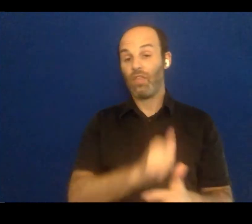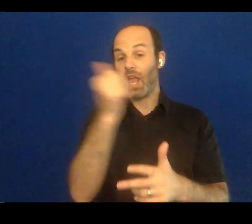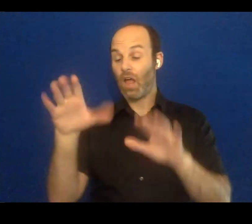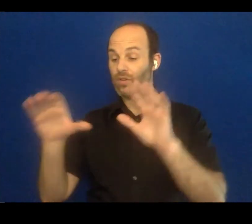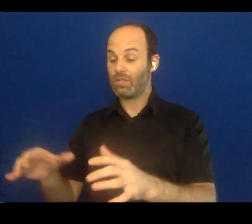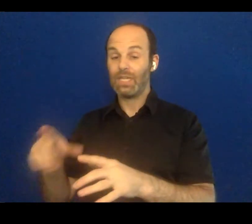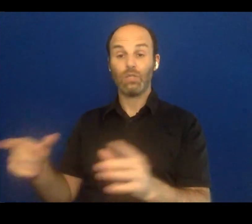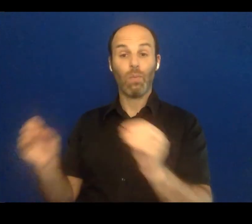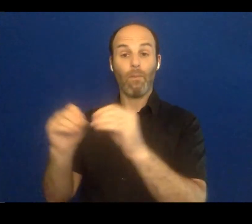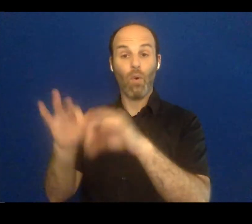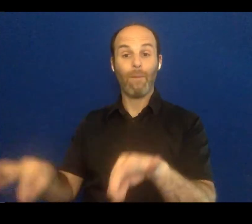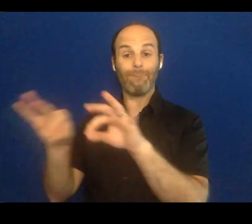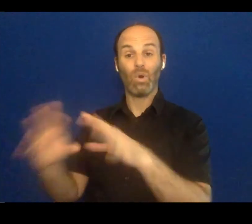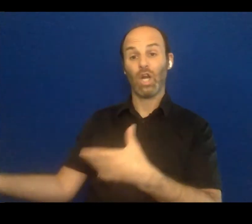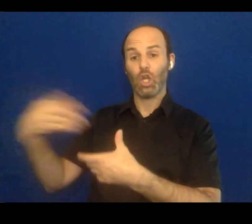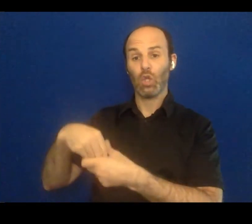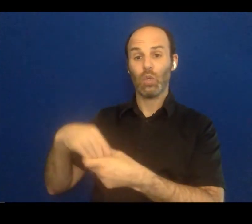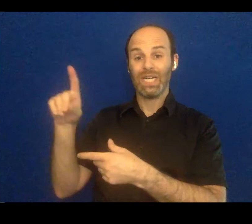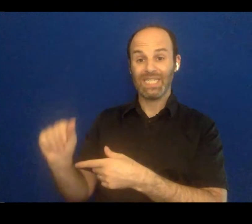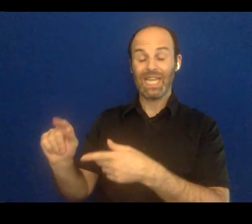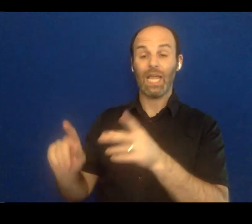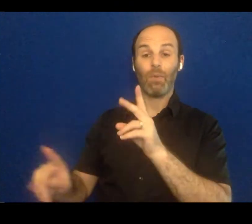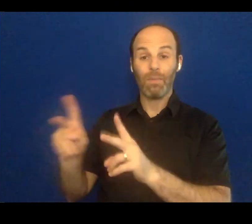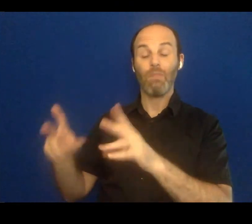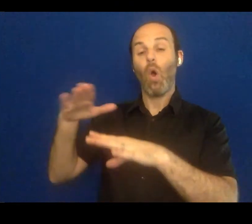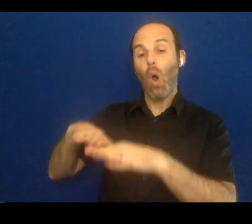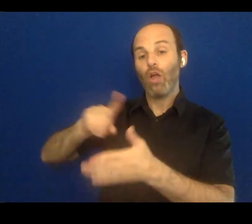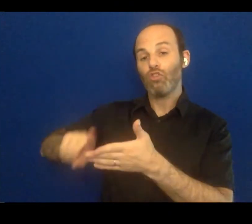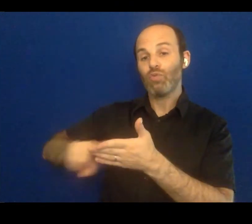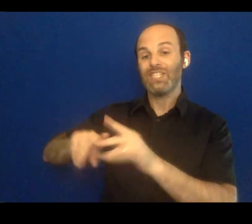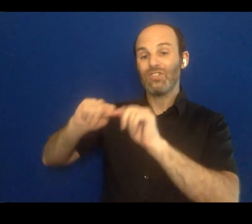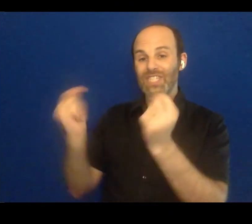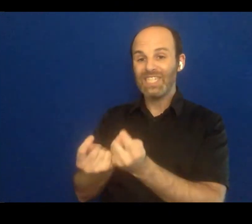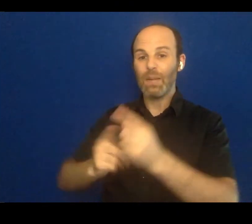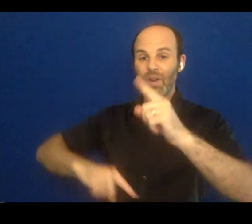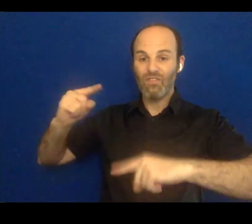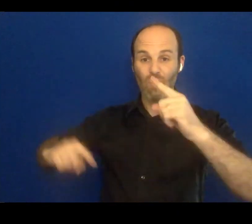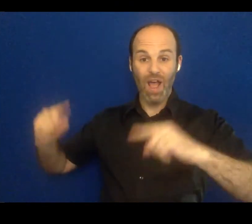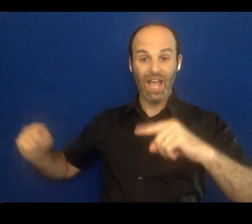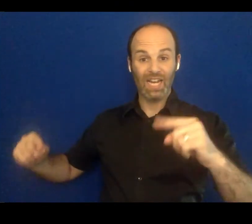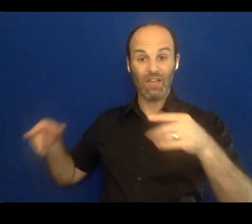IS INCLUDING DISABLED PEOPLE ON THE RESEARCH TEAM.